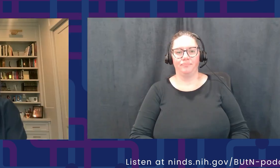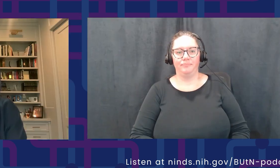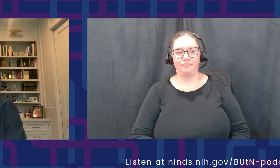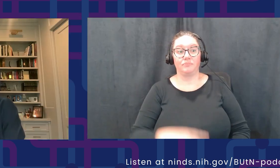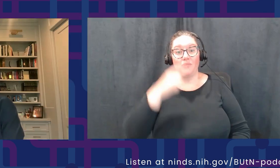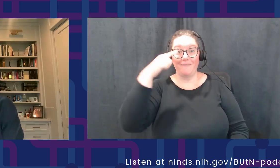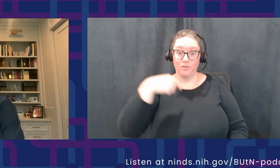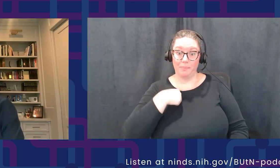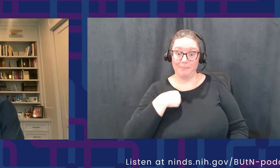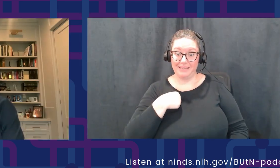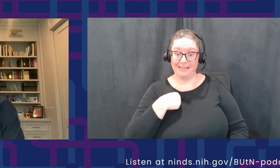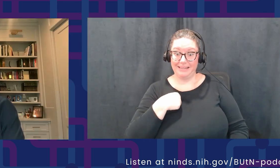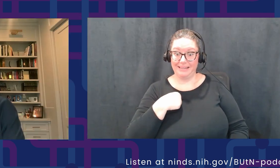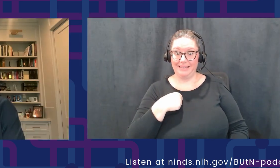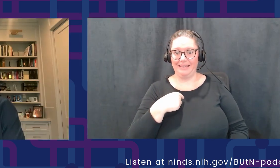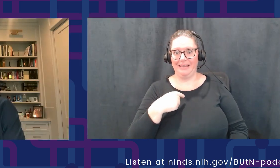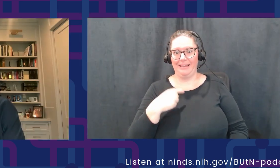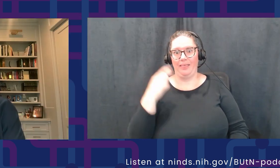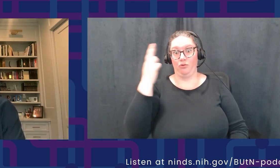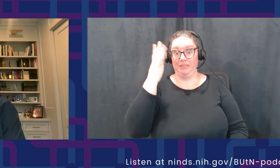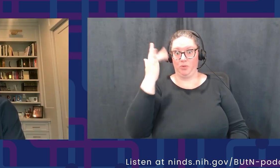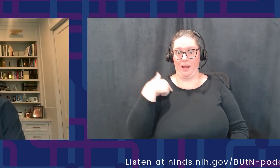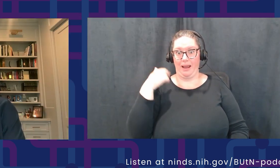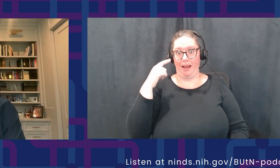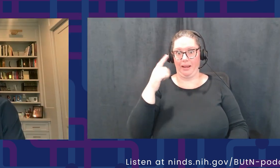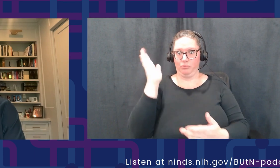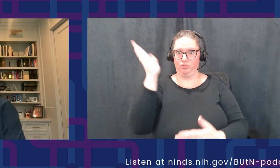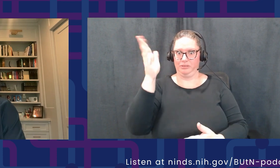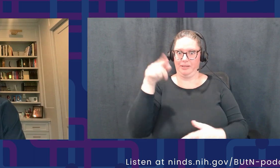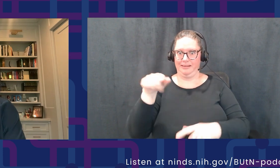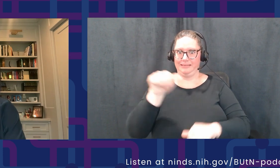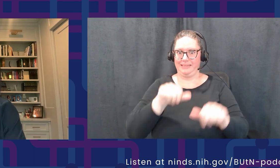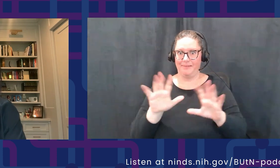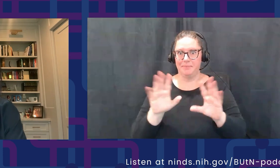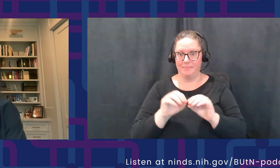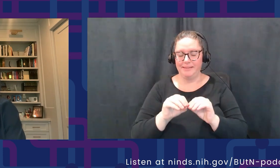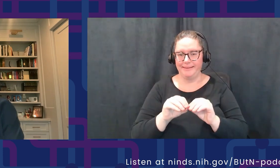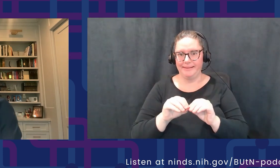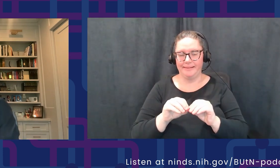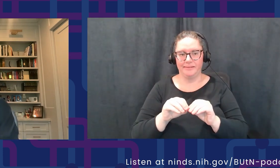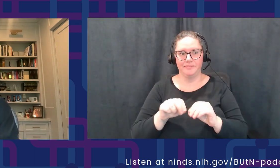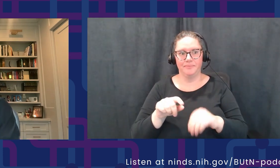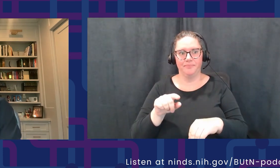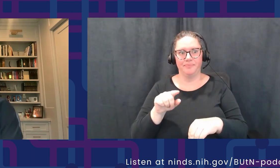Huda Zoghbi: So for me, the reason to present at scientific meeting is to really